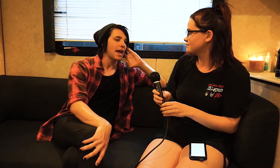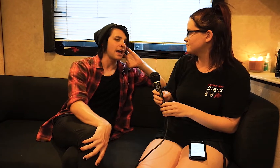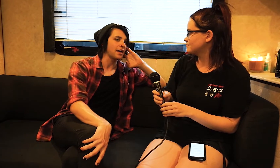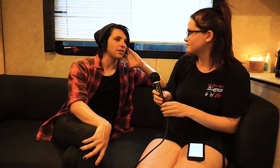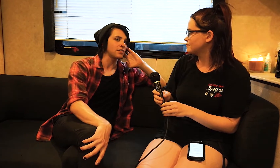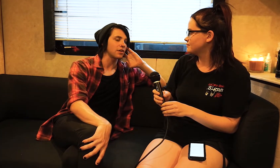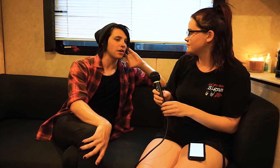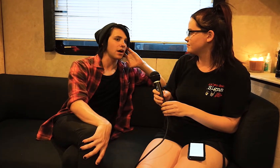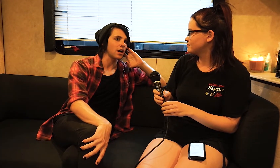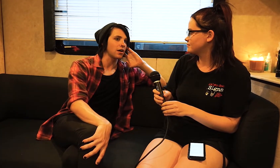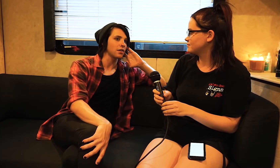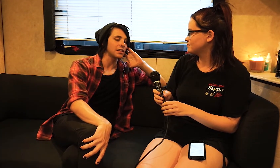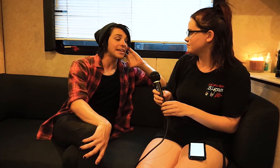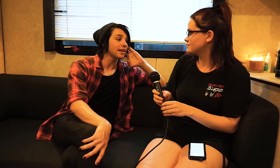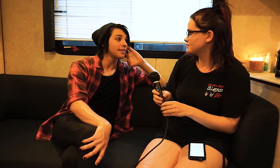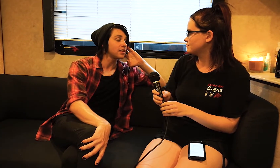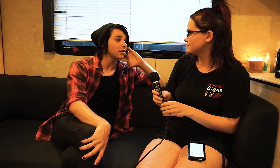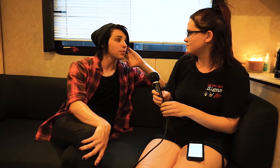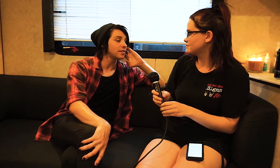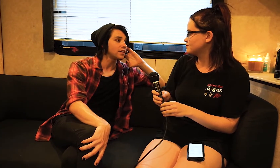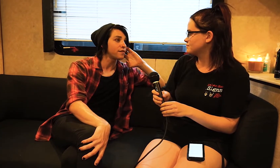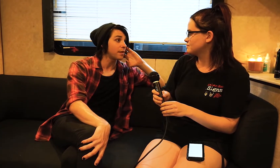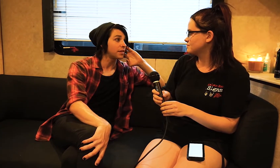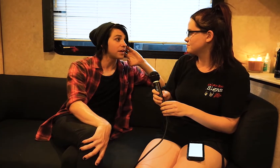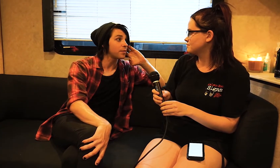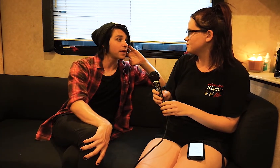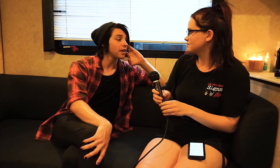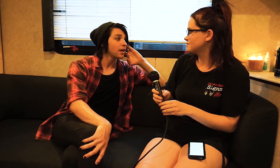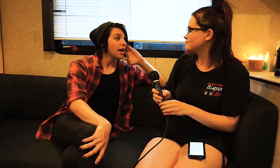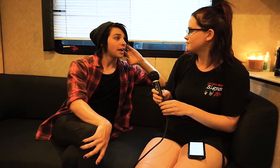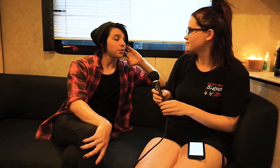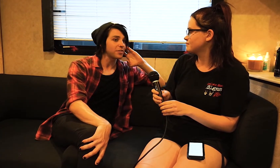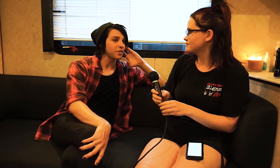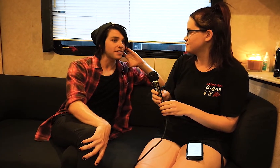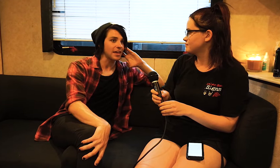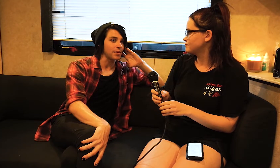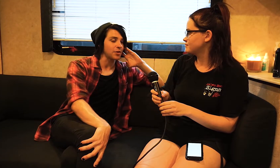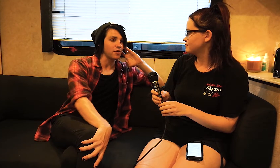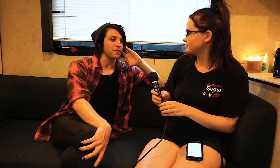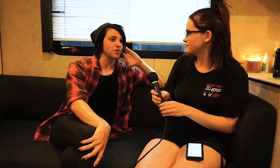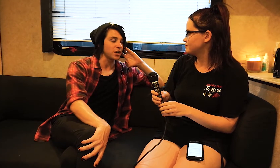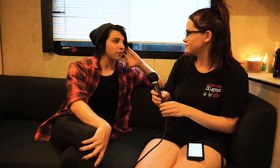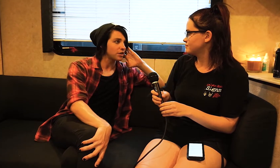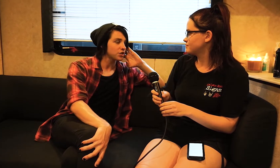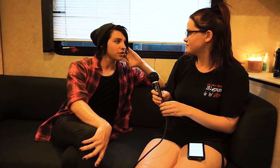and late last year we did family therapy and it was still the same I don't know if it's generational